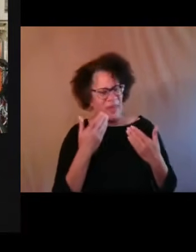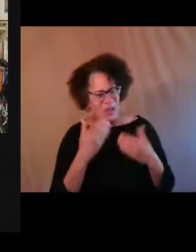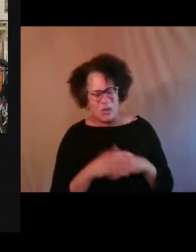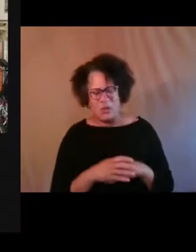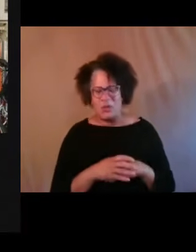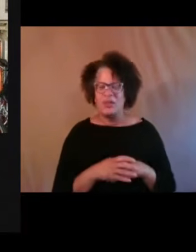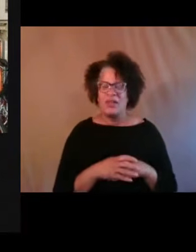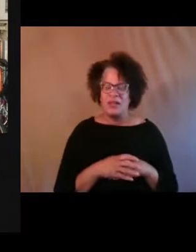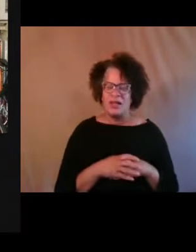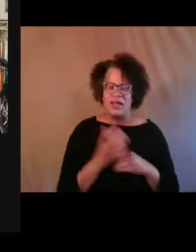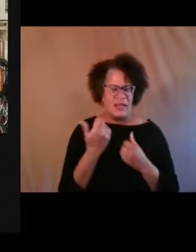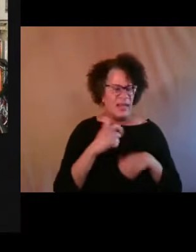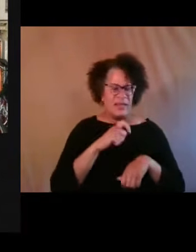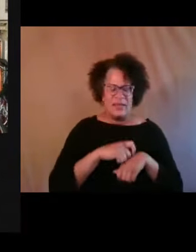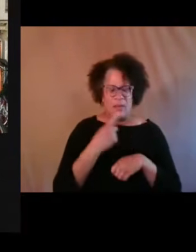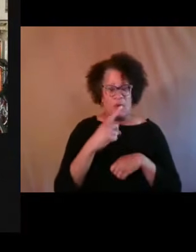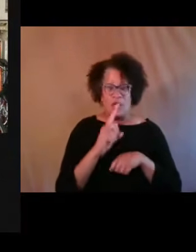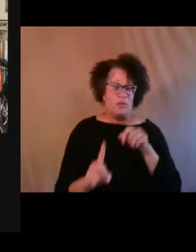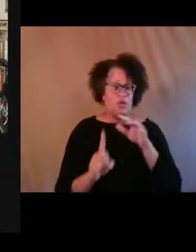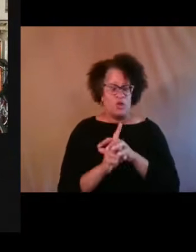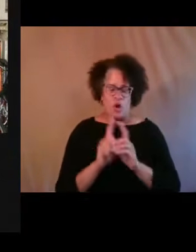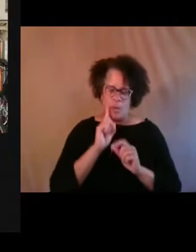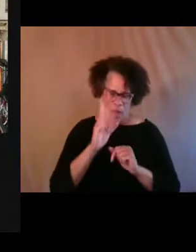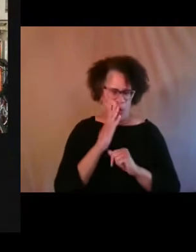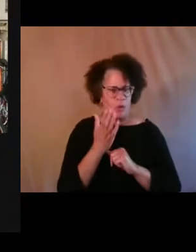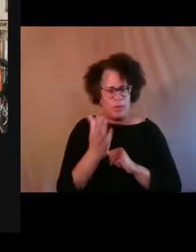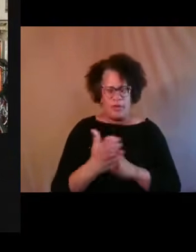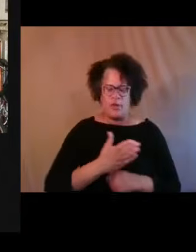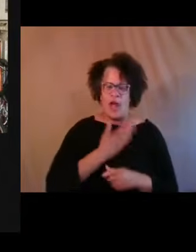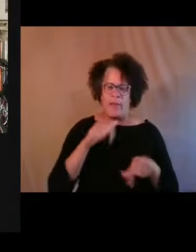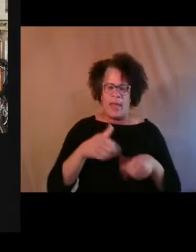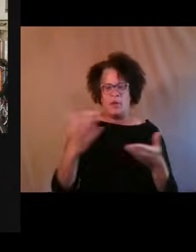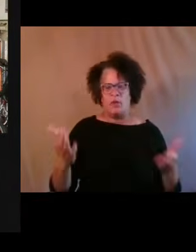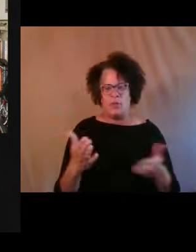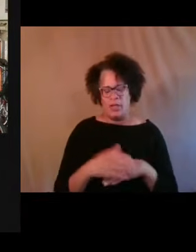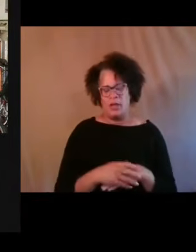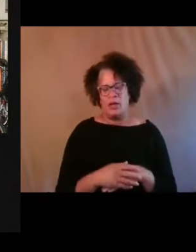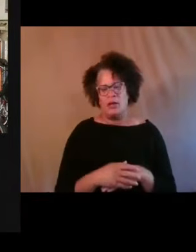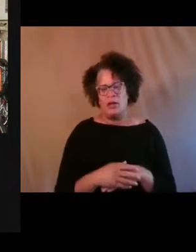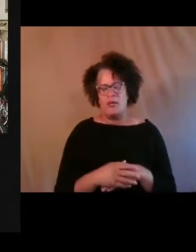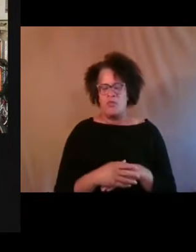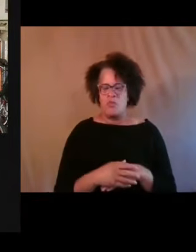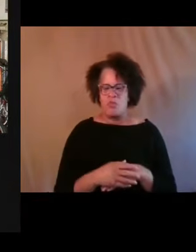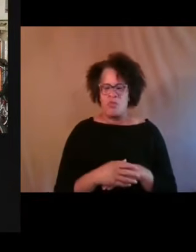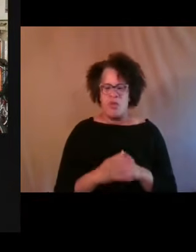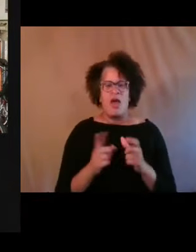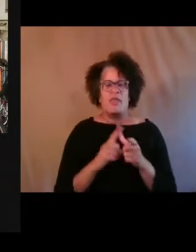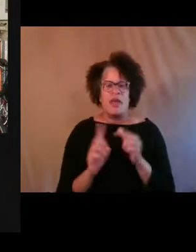anytime you tell me to show up, I will show up. I'm so happy to be here. I'm be logging in and watching the rest of this conversation.